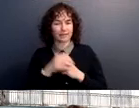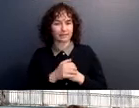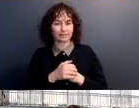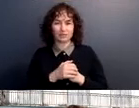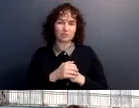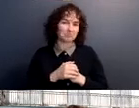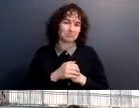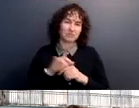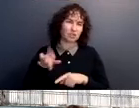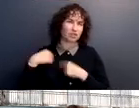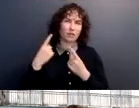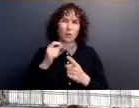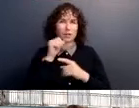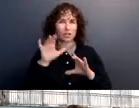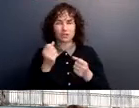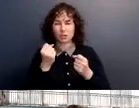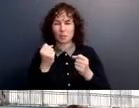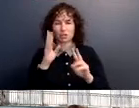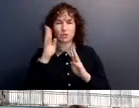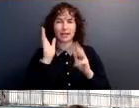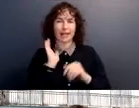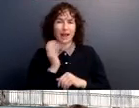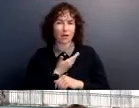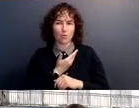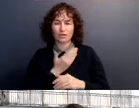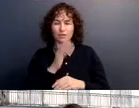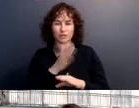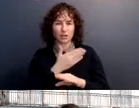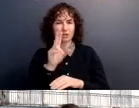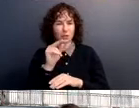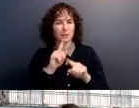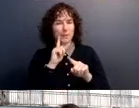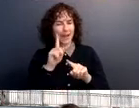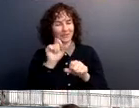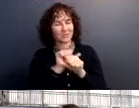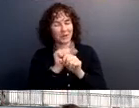creating our own transitional songs, which is something I'm going to have to work on with them now,